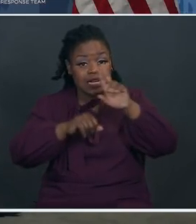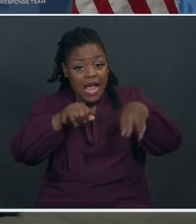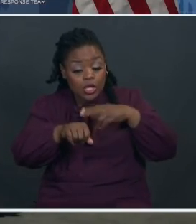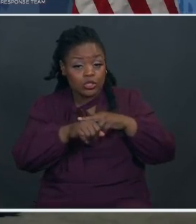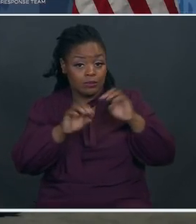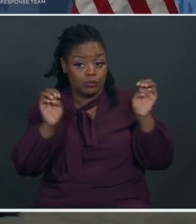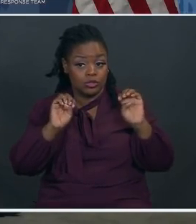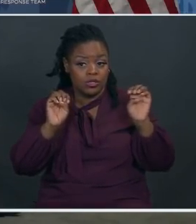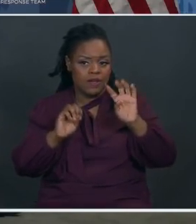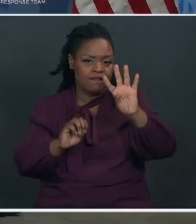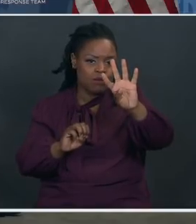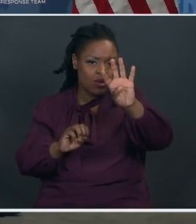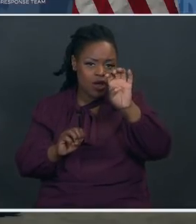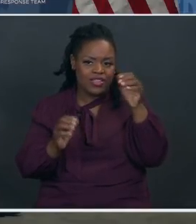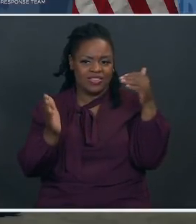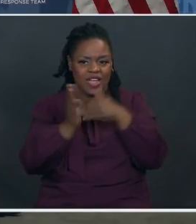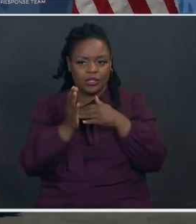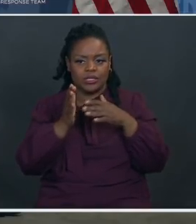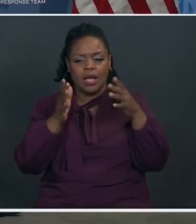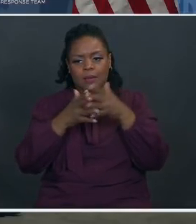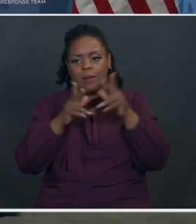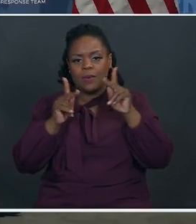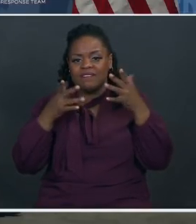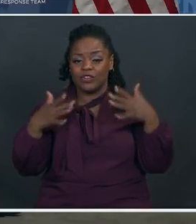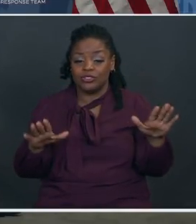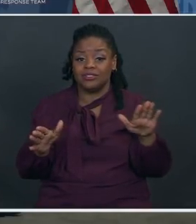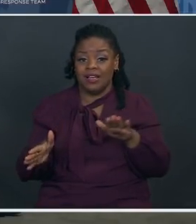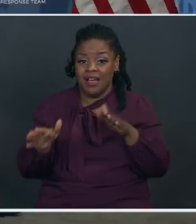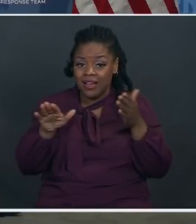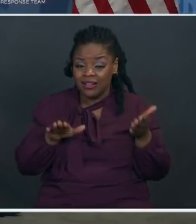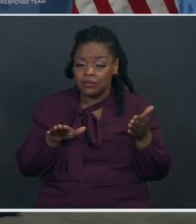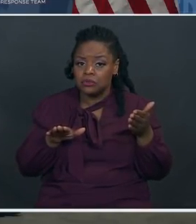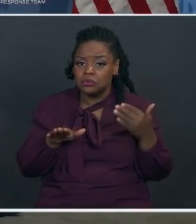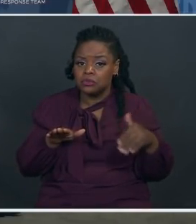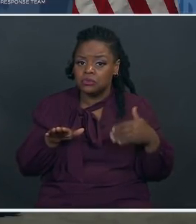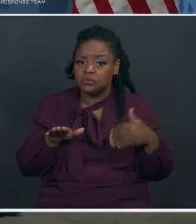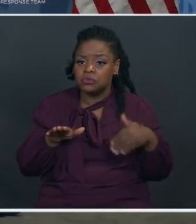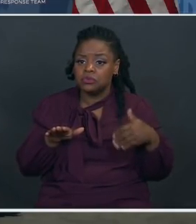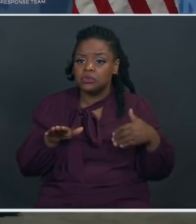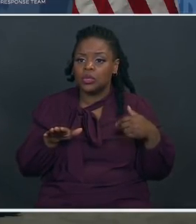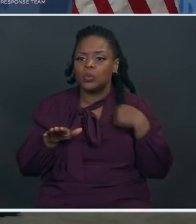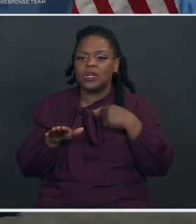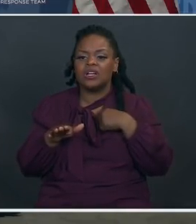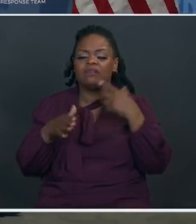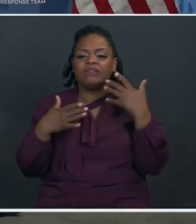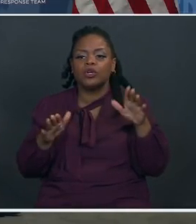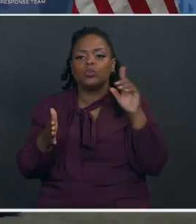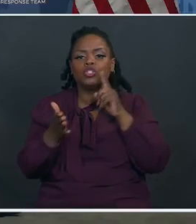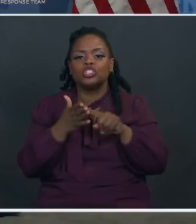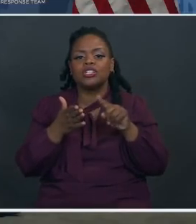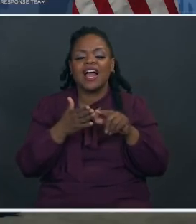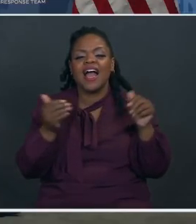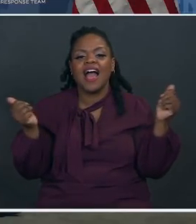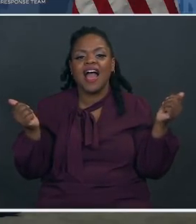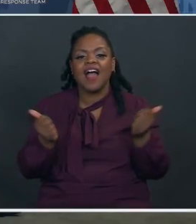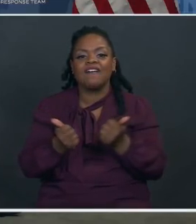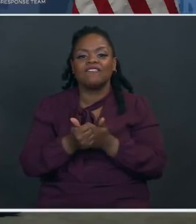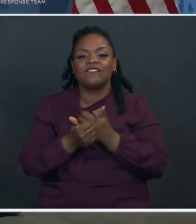Everything was on the table across the whole supply chain from the syringes to other pharmaceutical companies